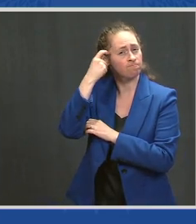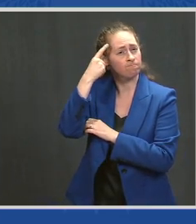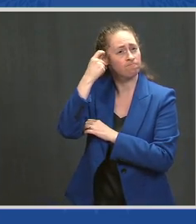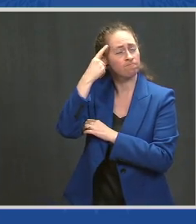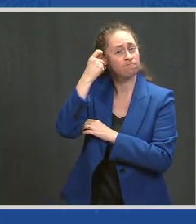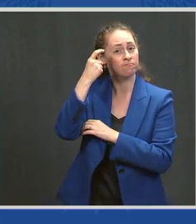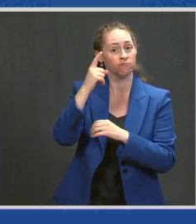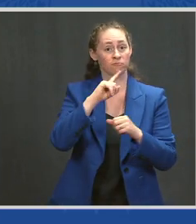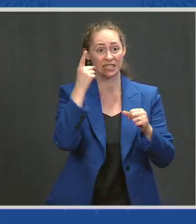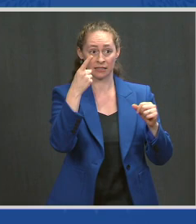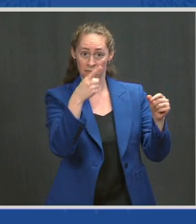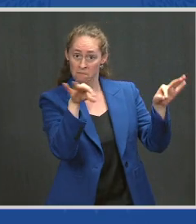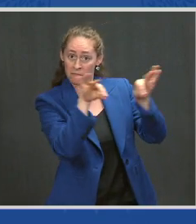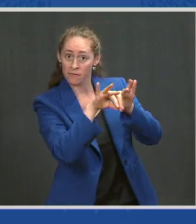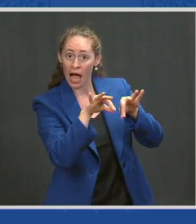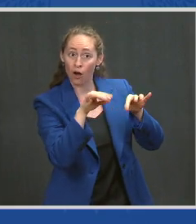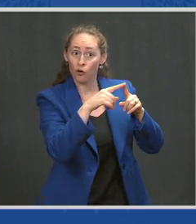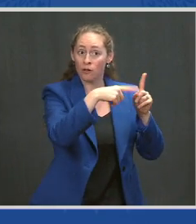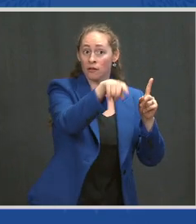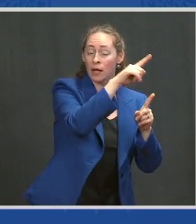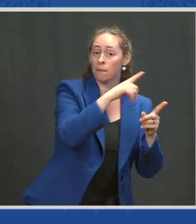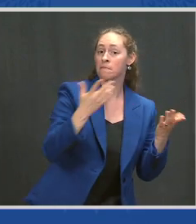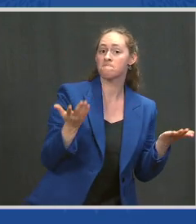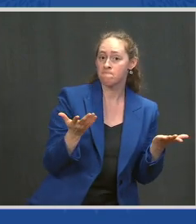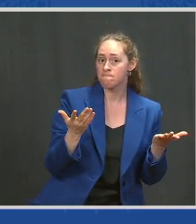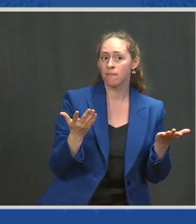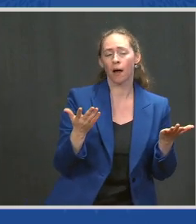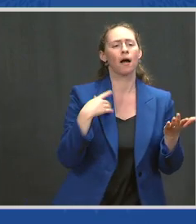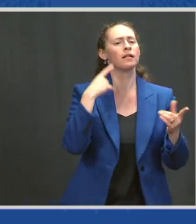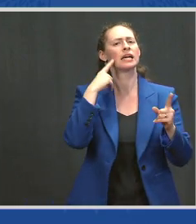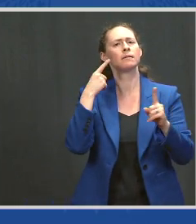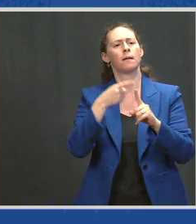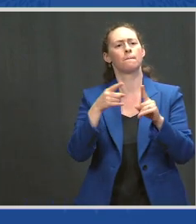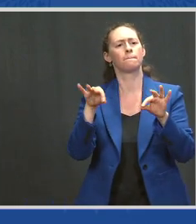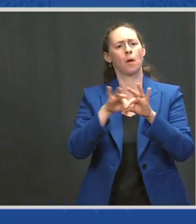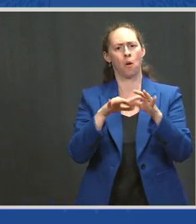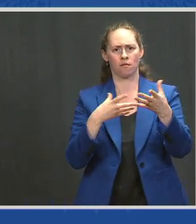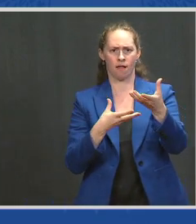but I'm confidence it matters to him -- confident it matter to him and other world leaders of big nations: